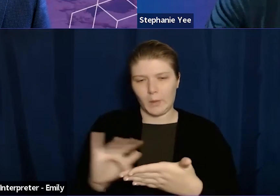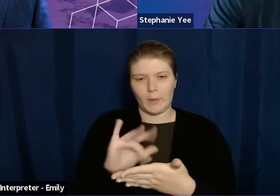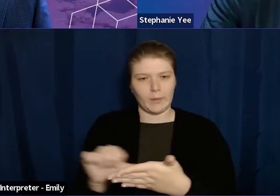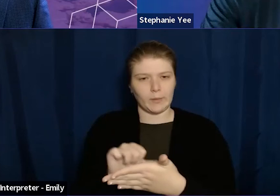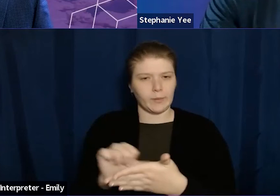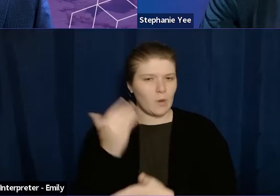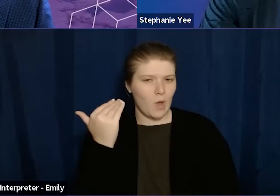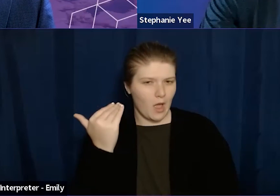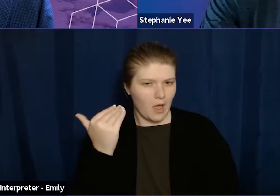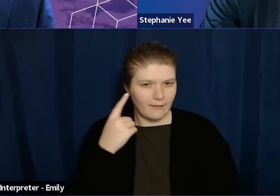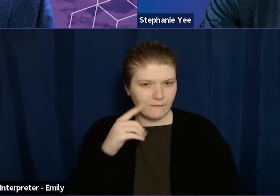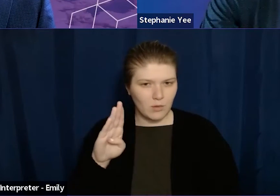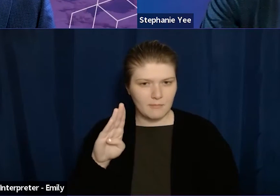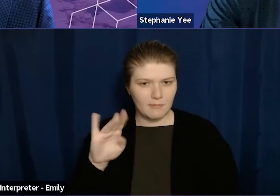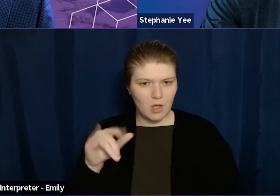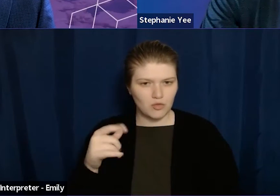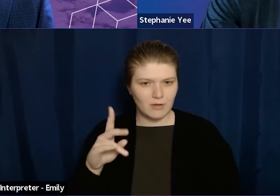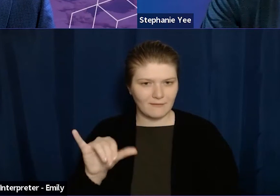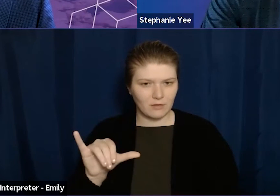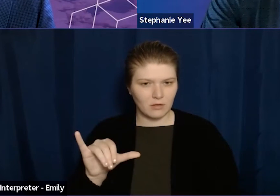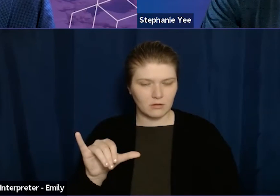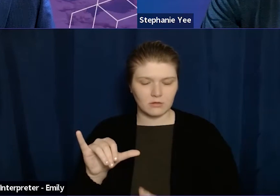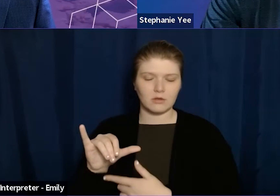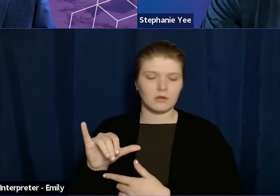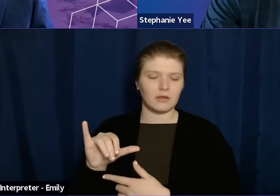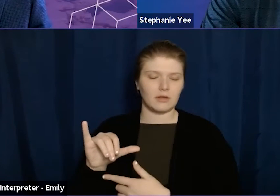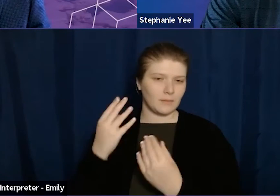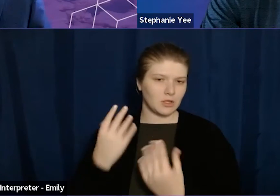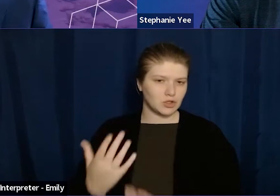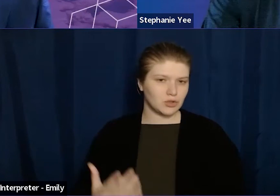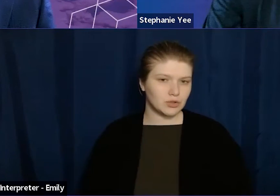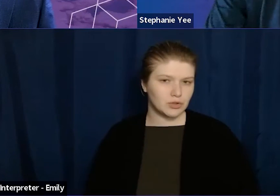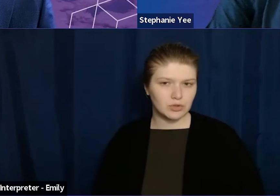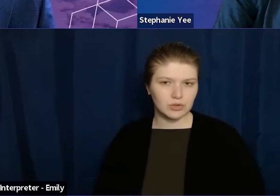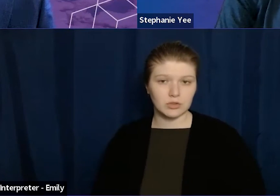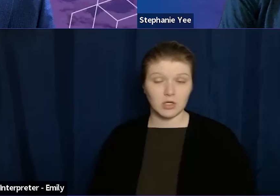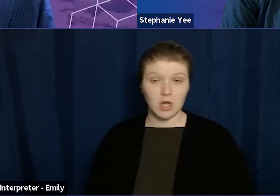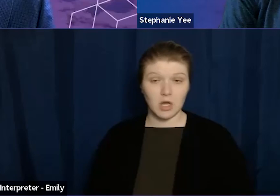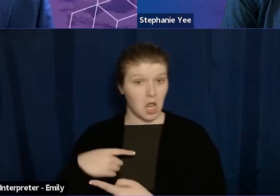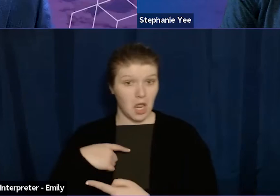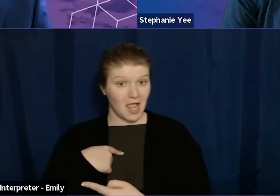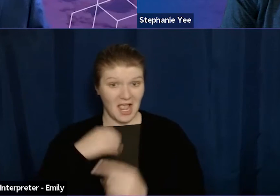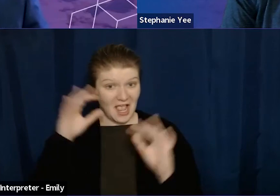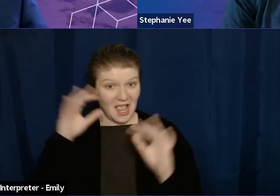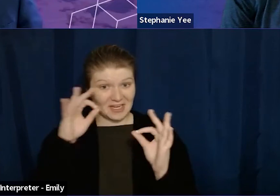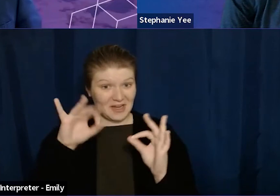And can that feature be removed? Stephanie Yee: Oh, I didn't know the system did that. I will take a look into that.